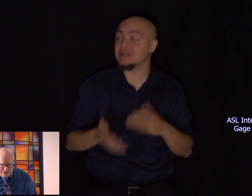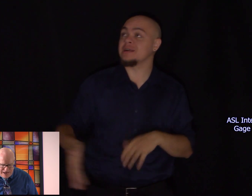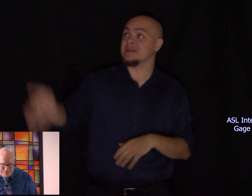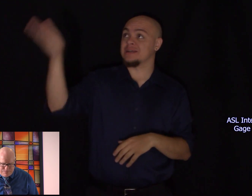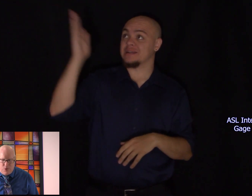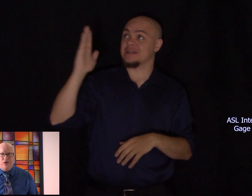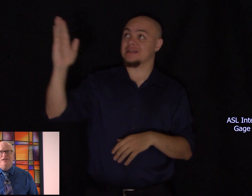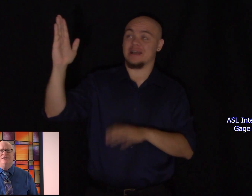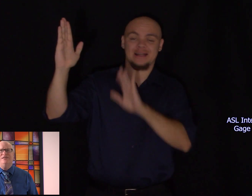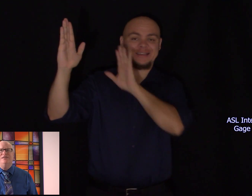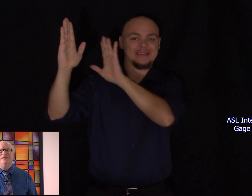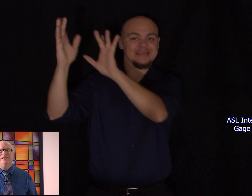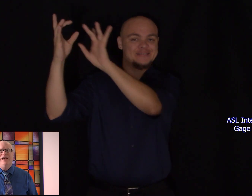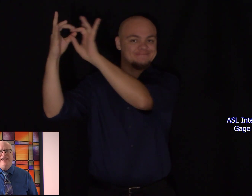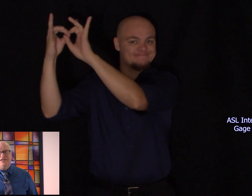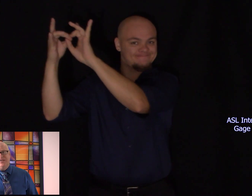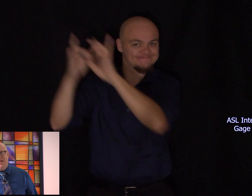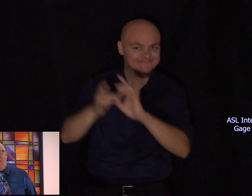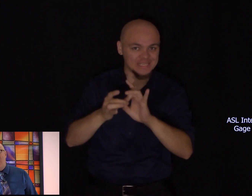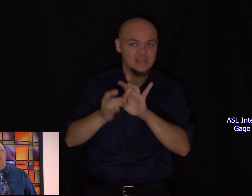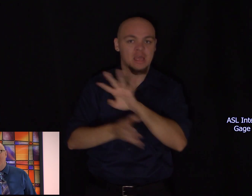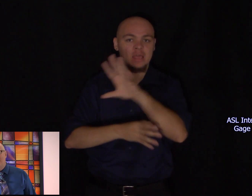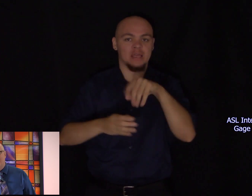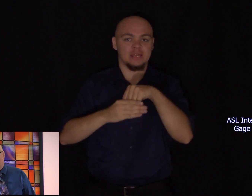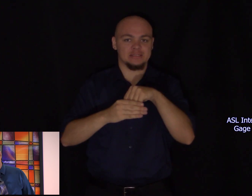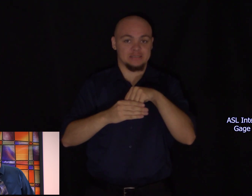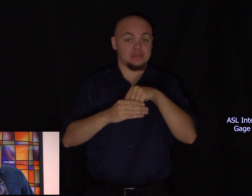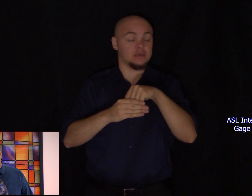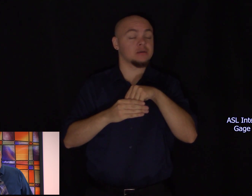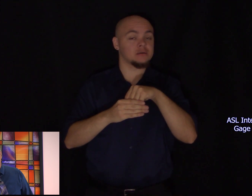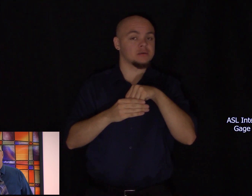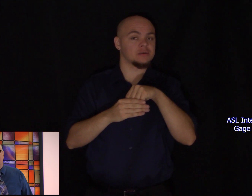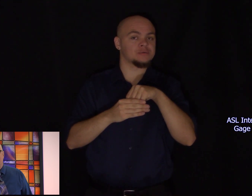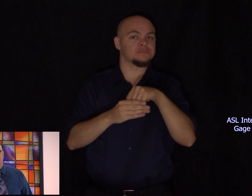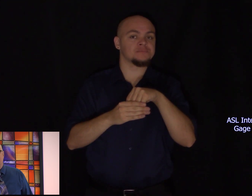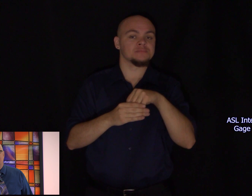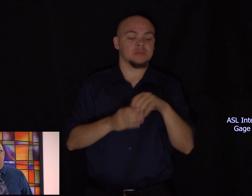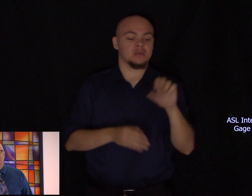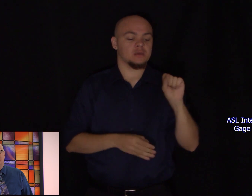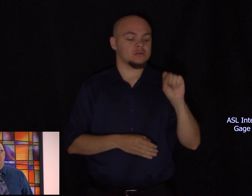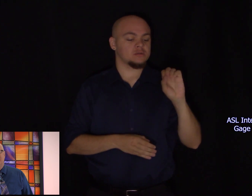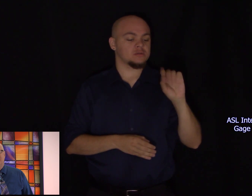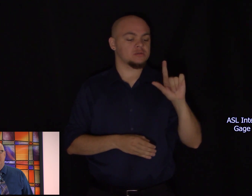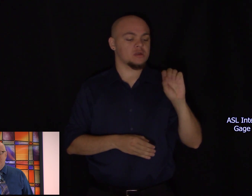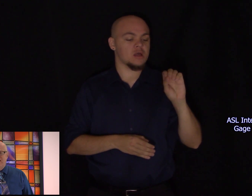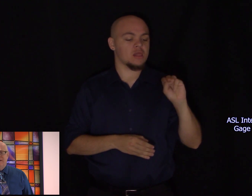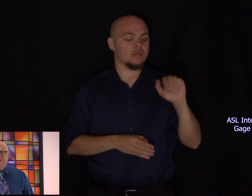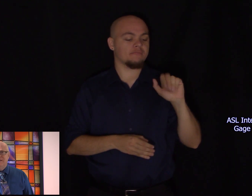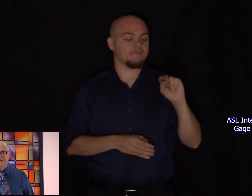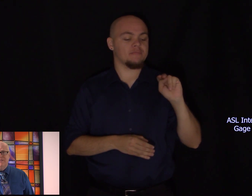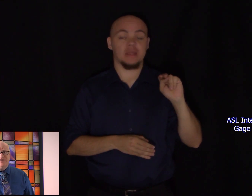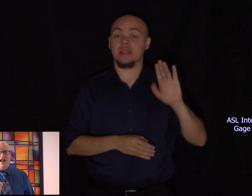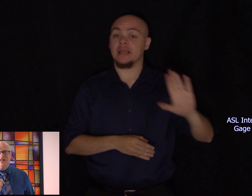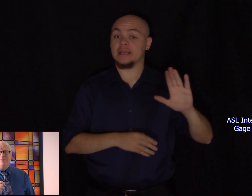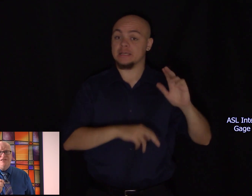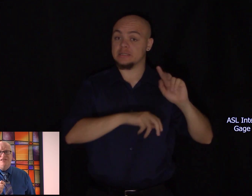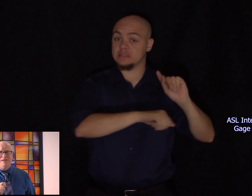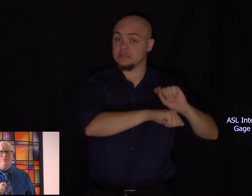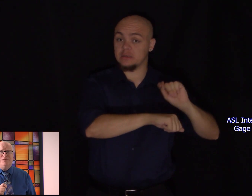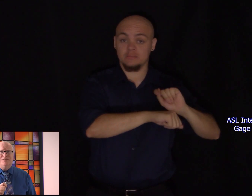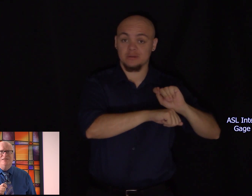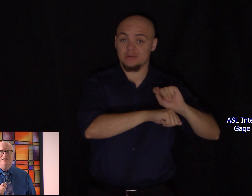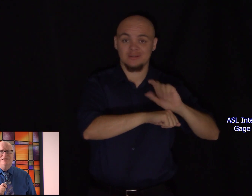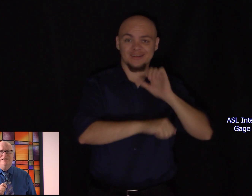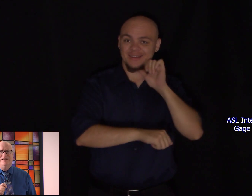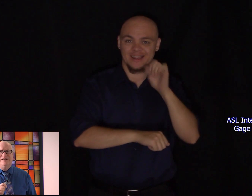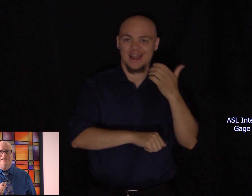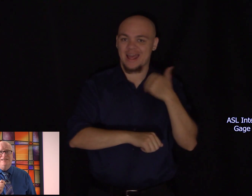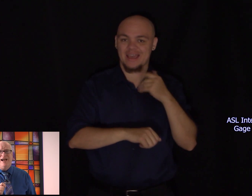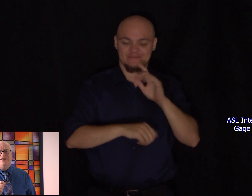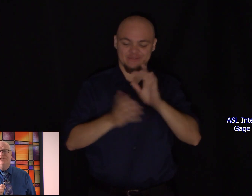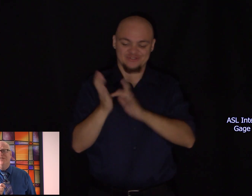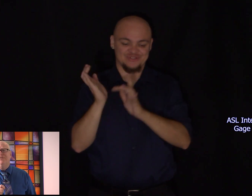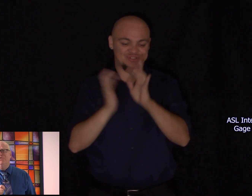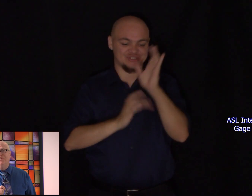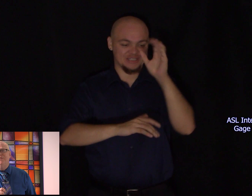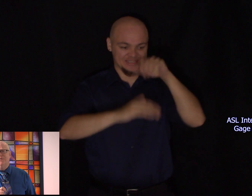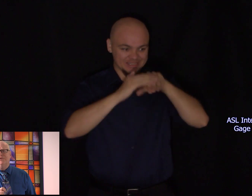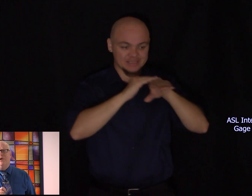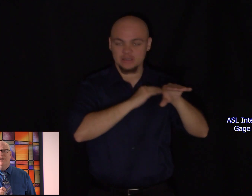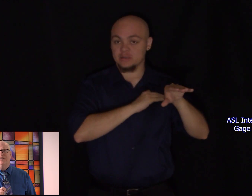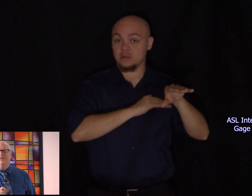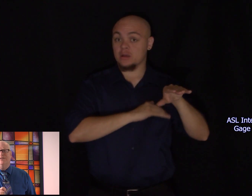important is God's presence within the building and Solomon's Temple did not see Jesus walk into